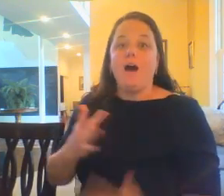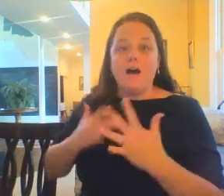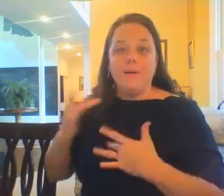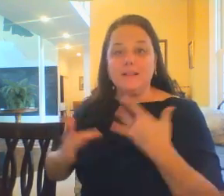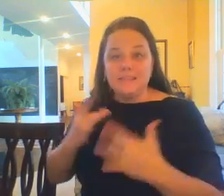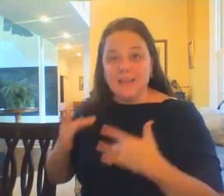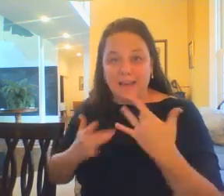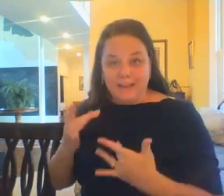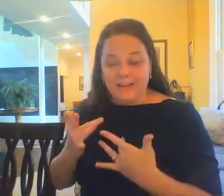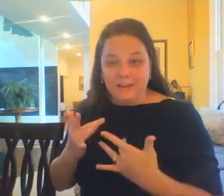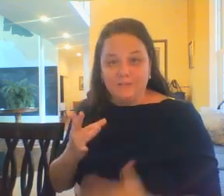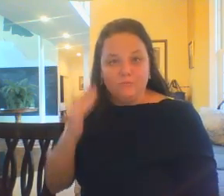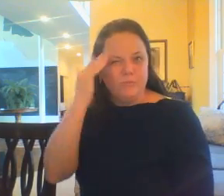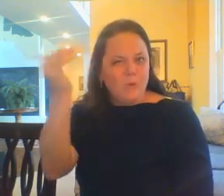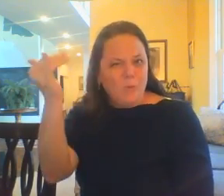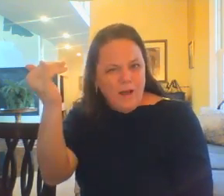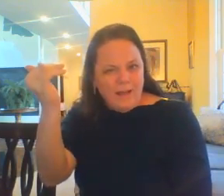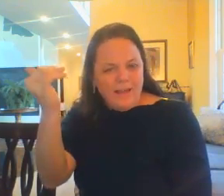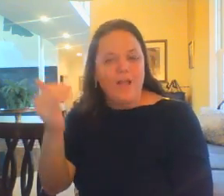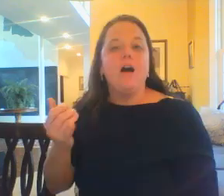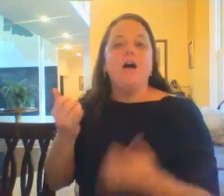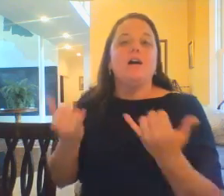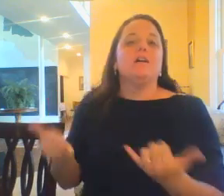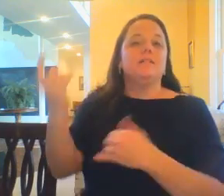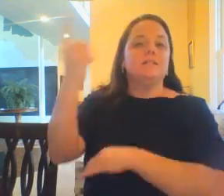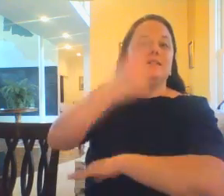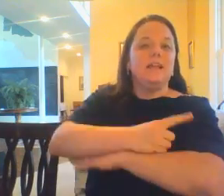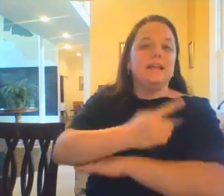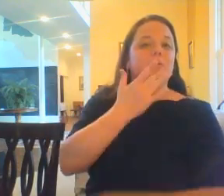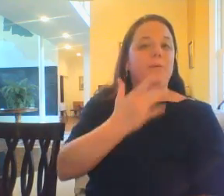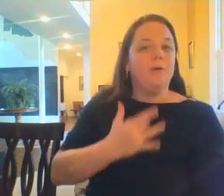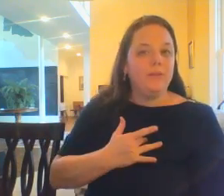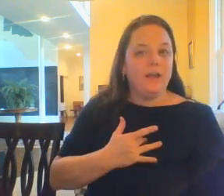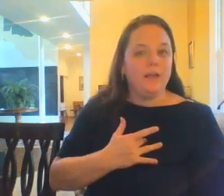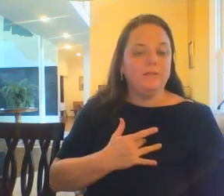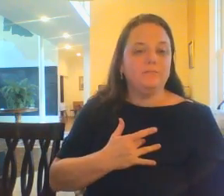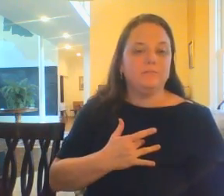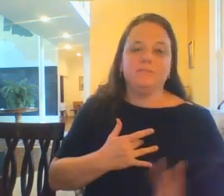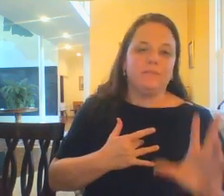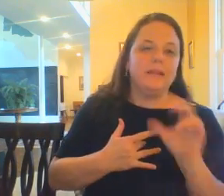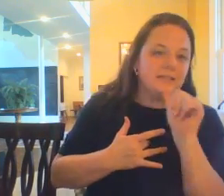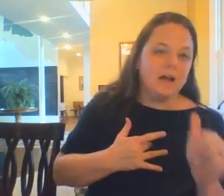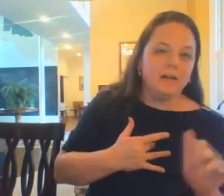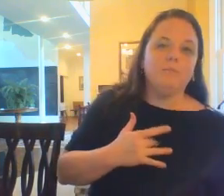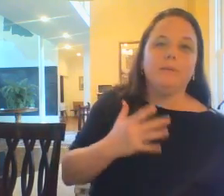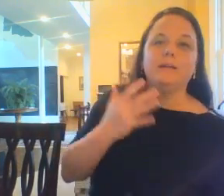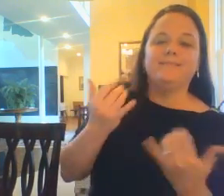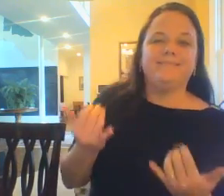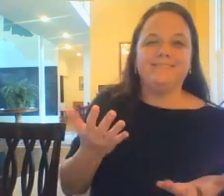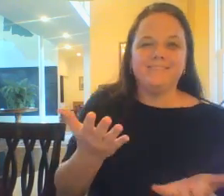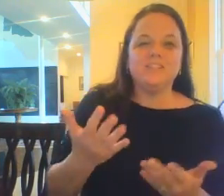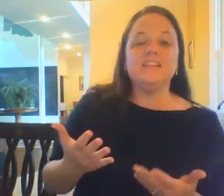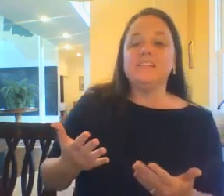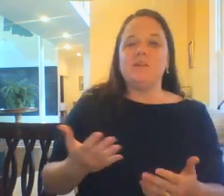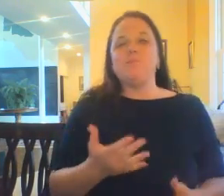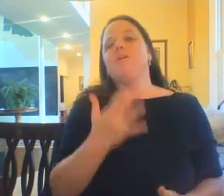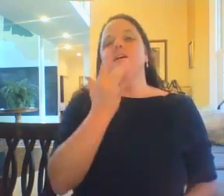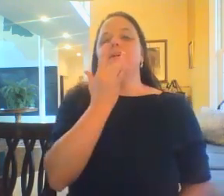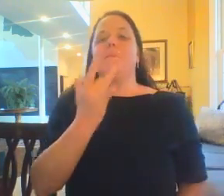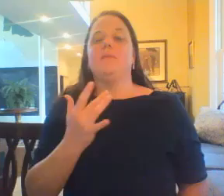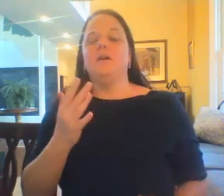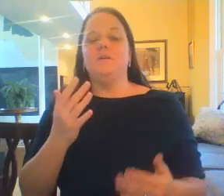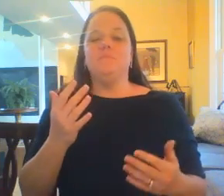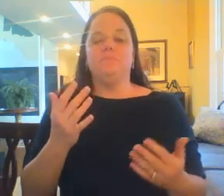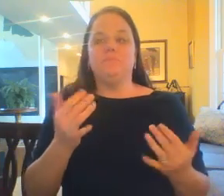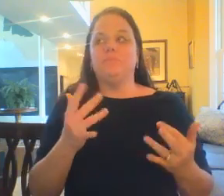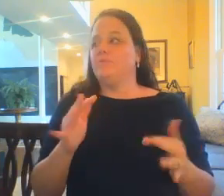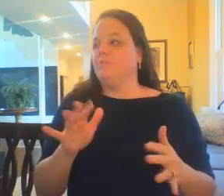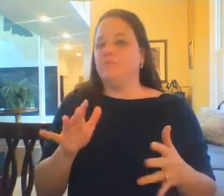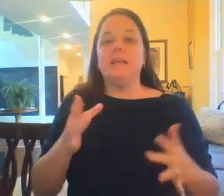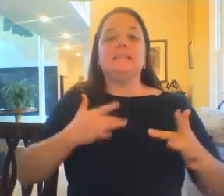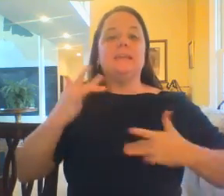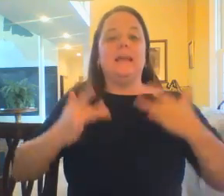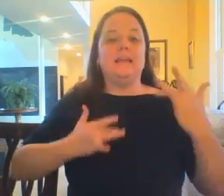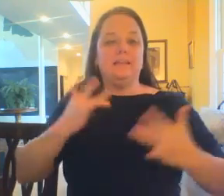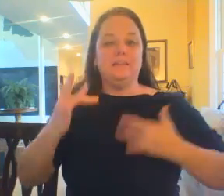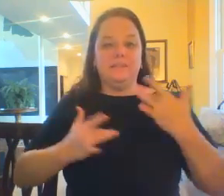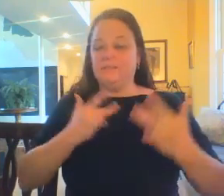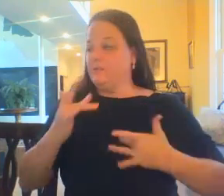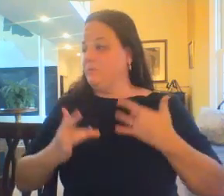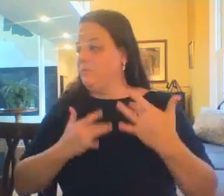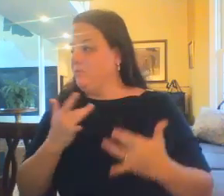excited why today is my birthday